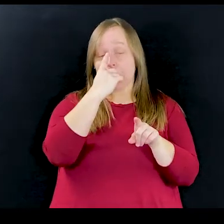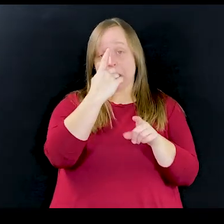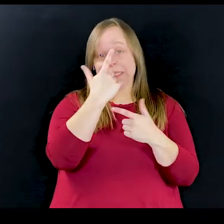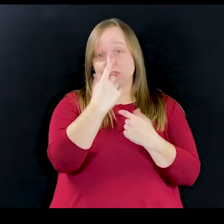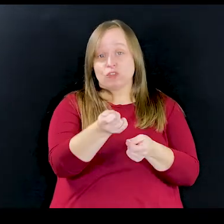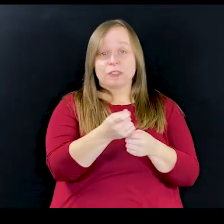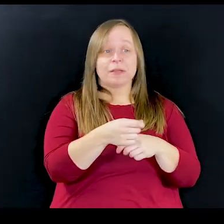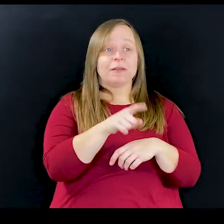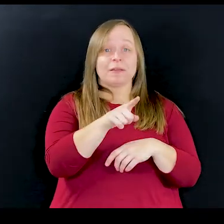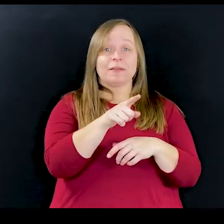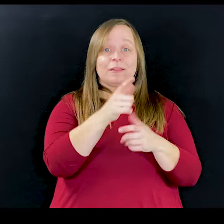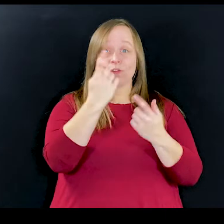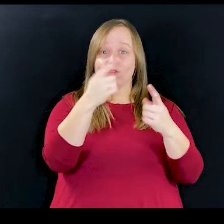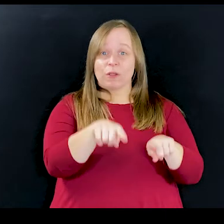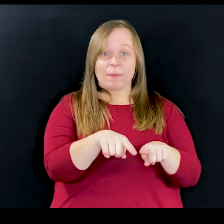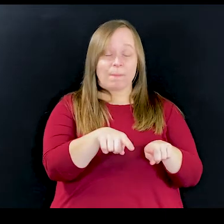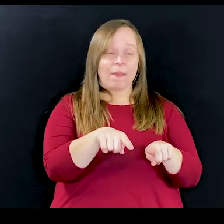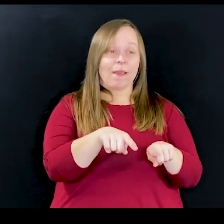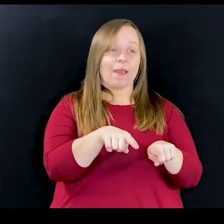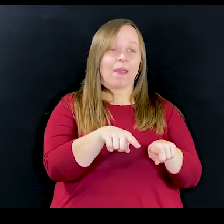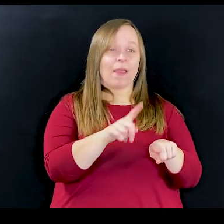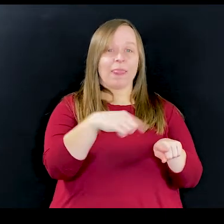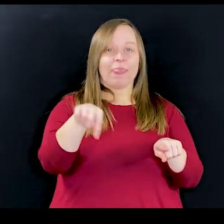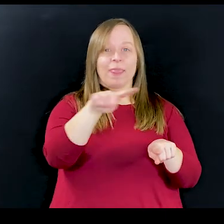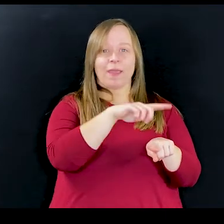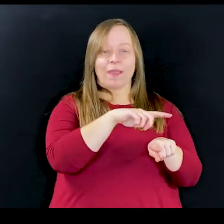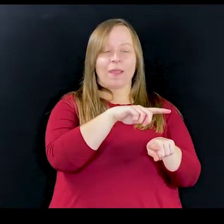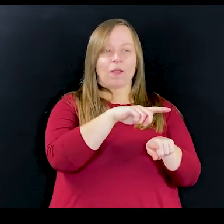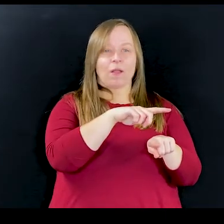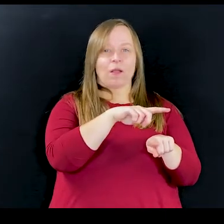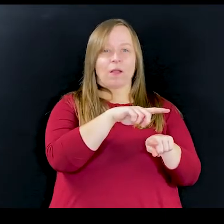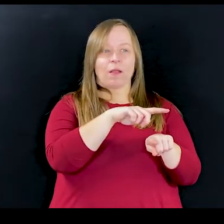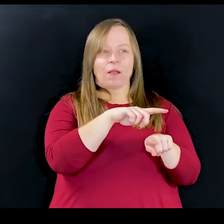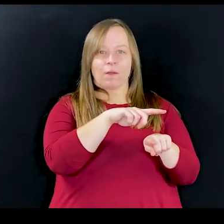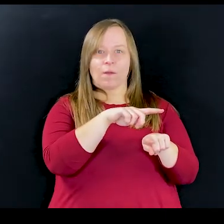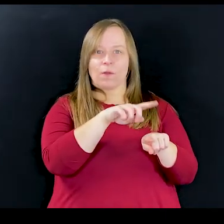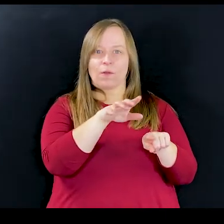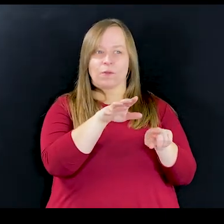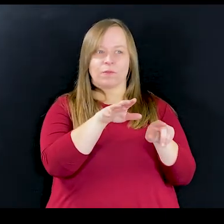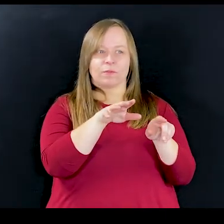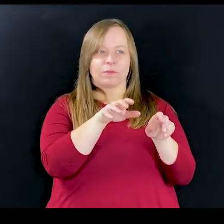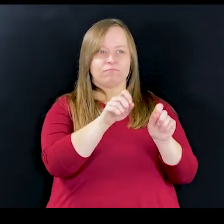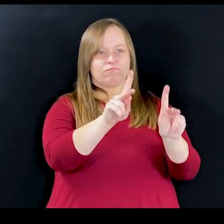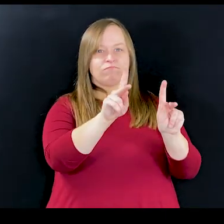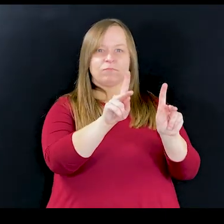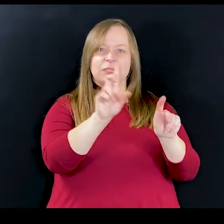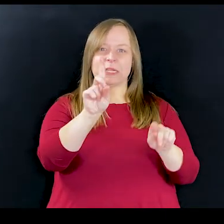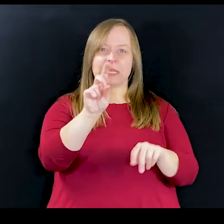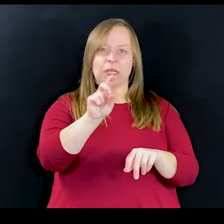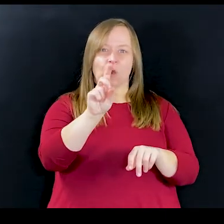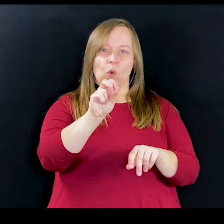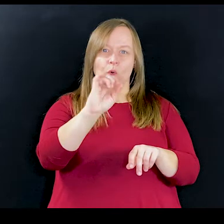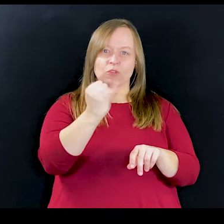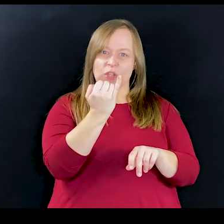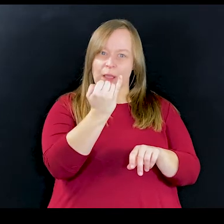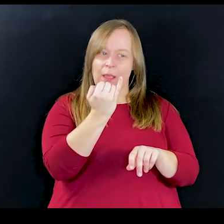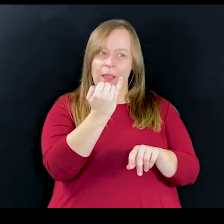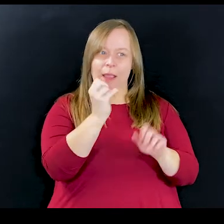about this agreement is there is a provision in this agreement that gives the Department of Justice